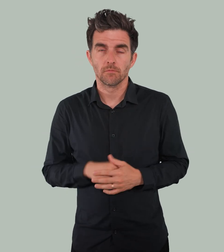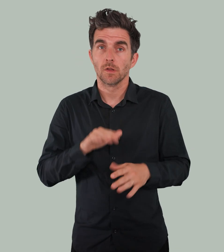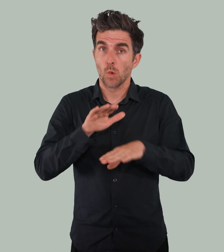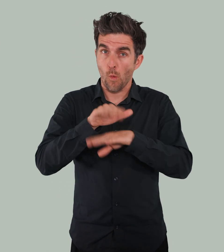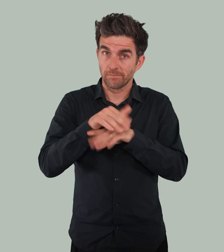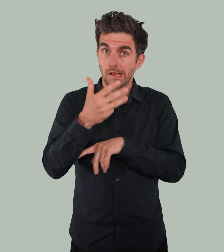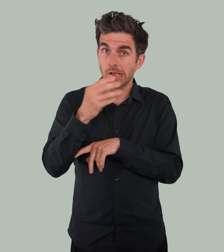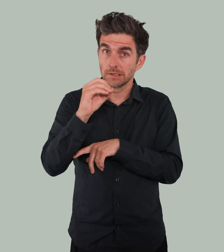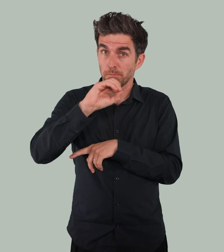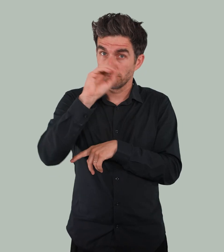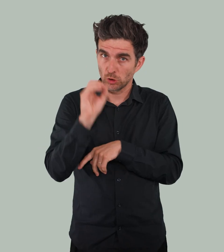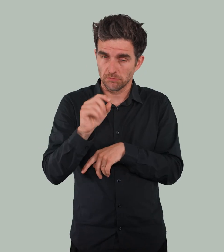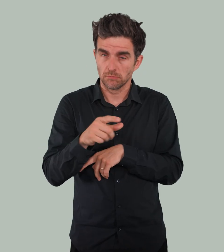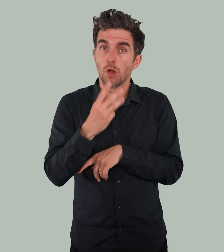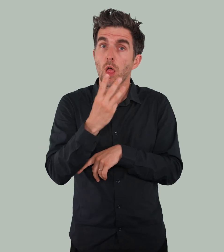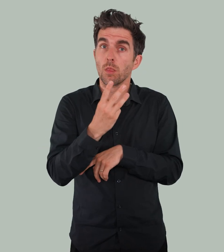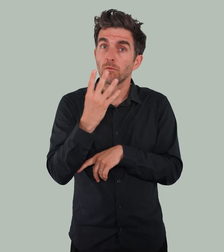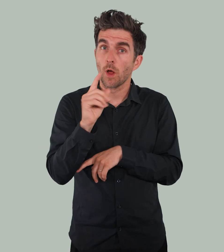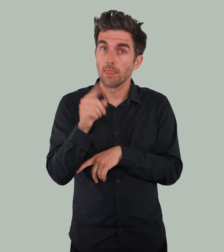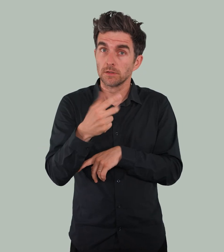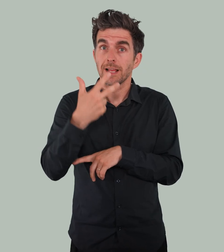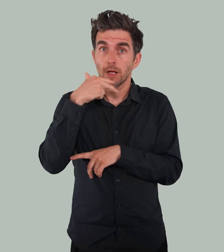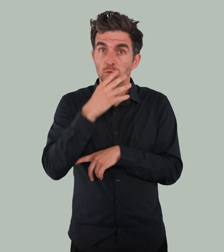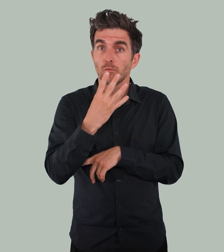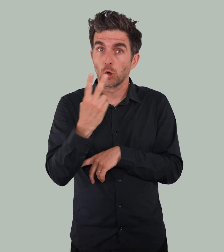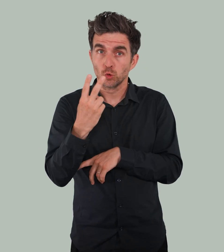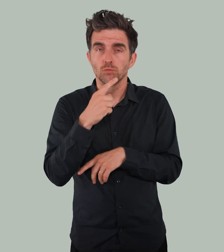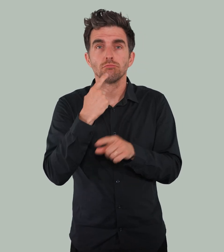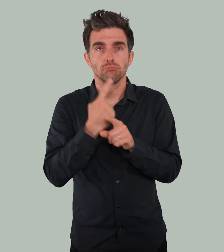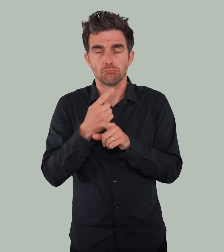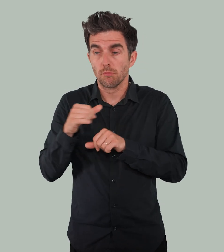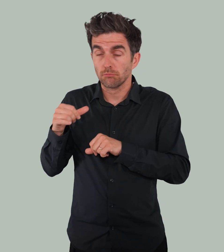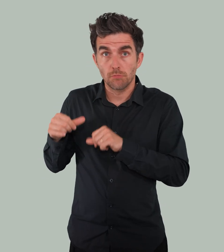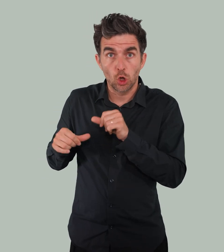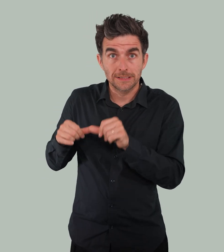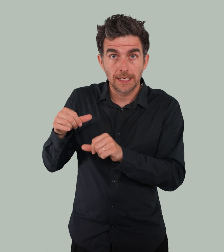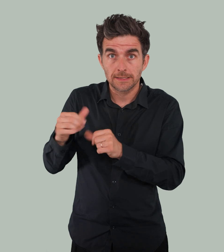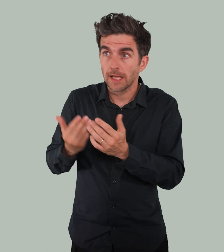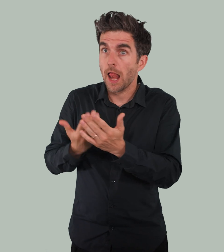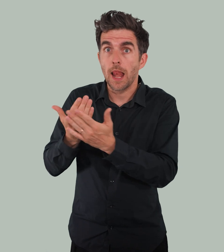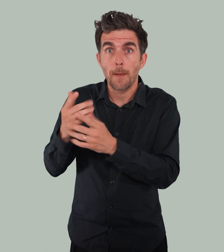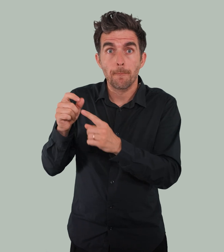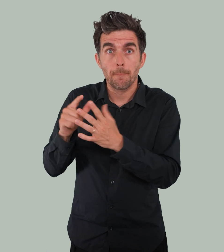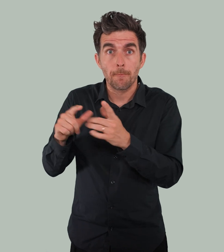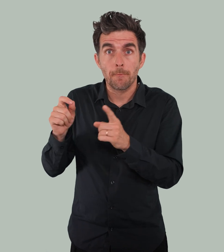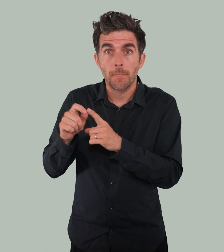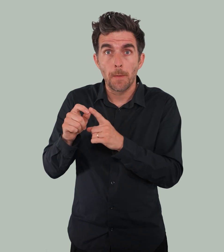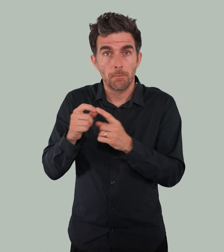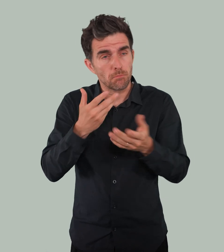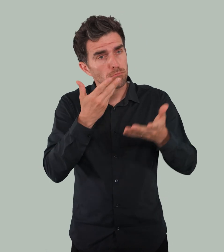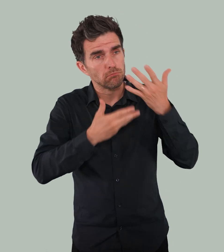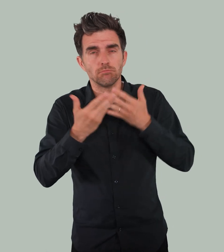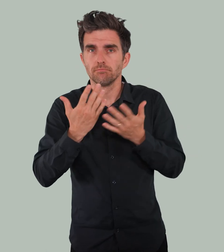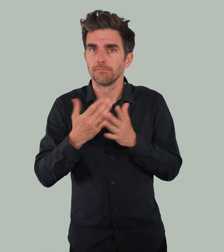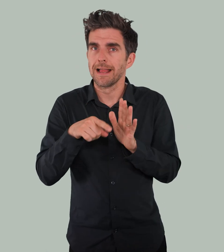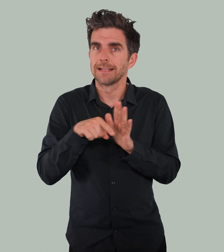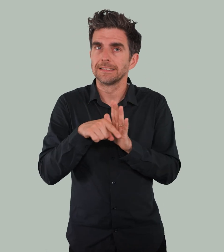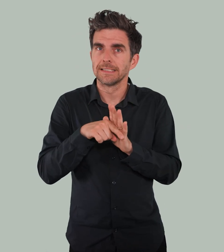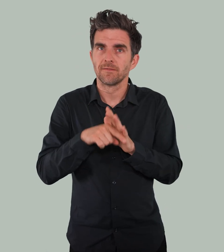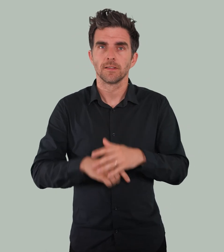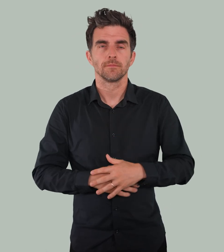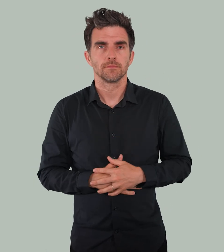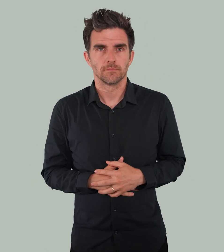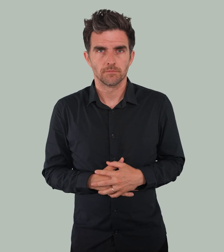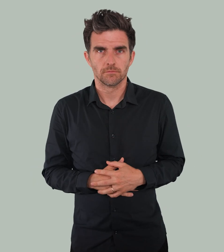Over 90% (~34,842) refer to the process of claiming PIP and describe negative experiences.